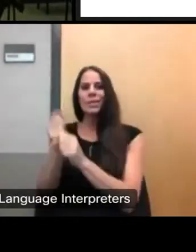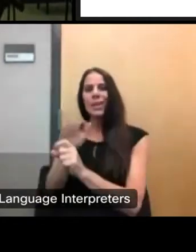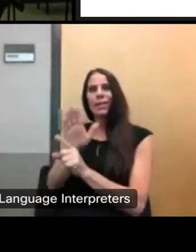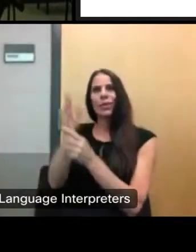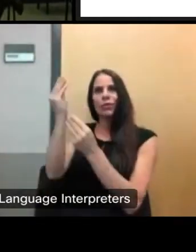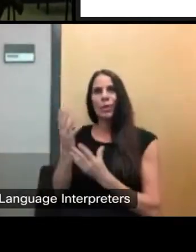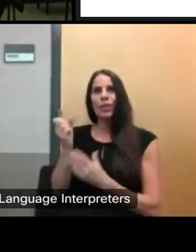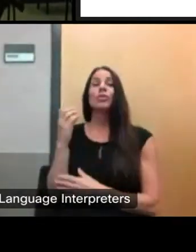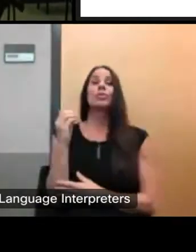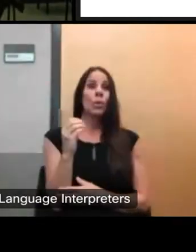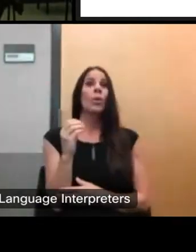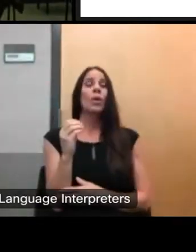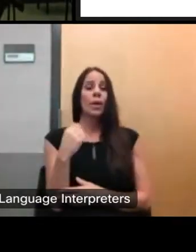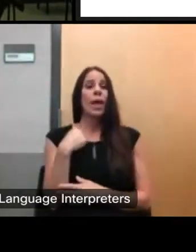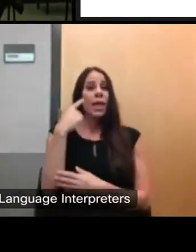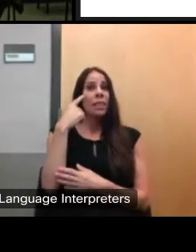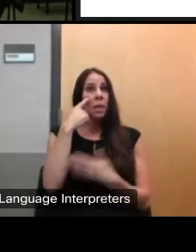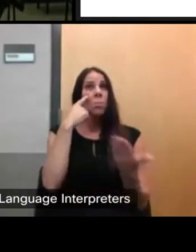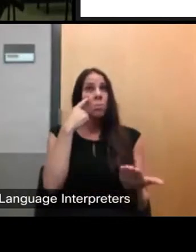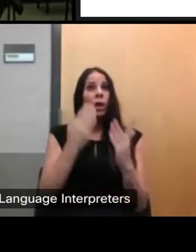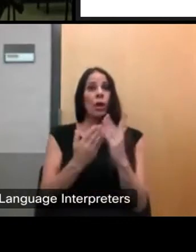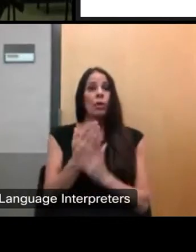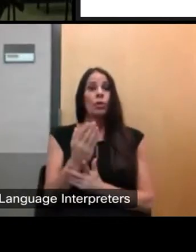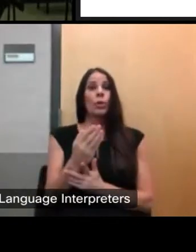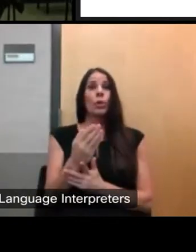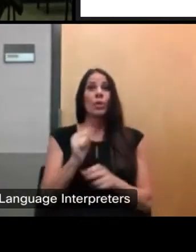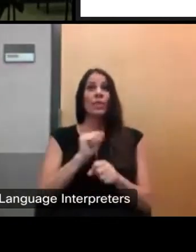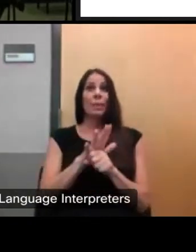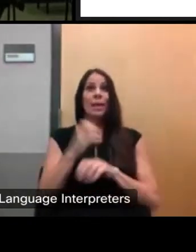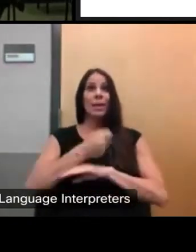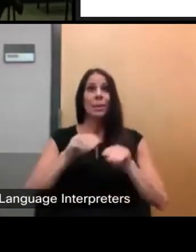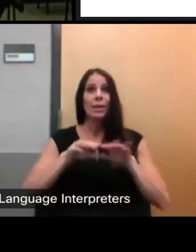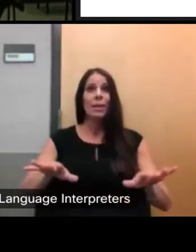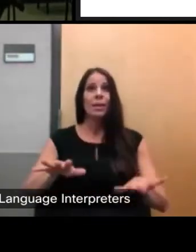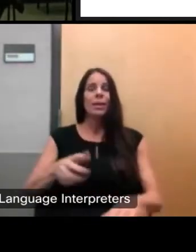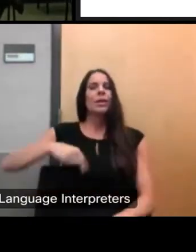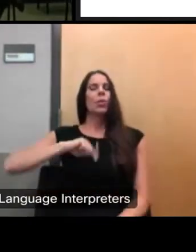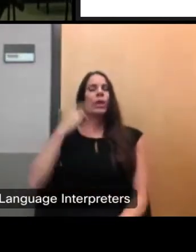And so I think, um, through the pandemic, we realized, um, that.